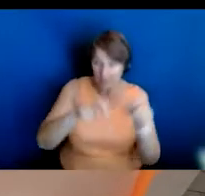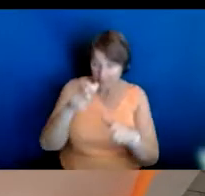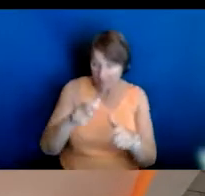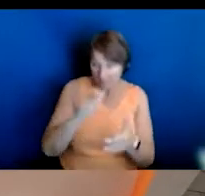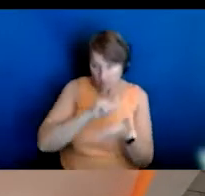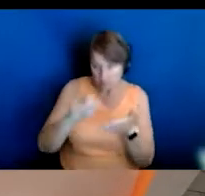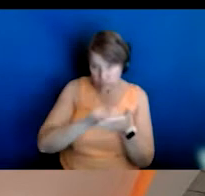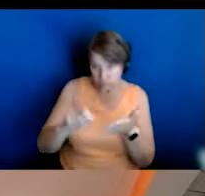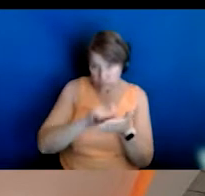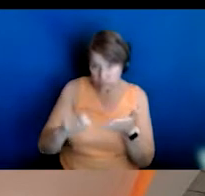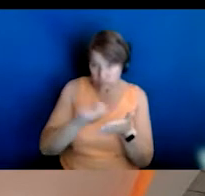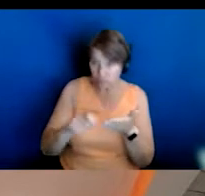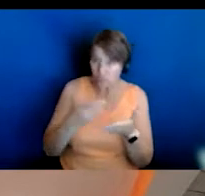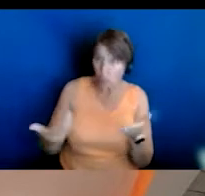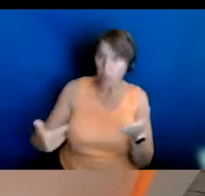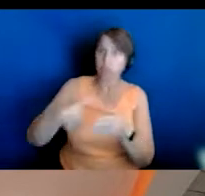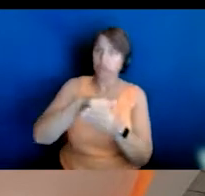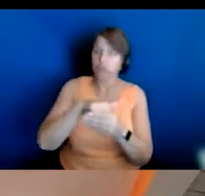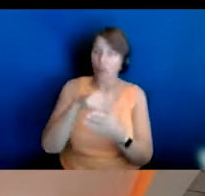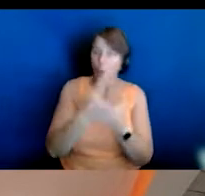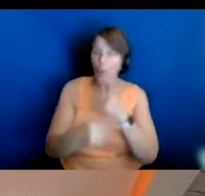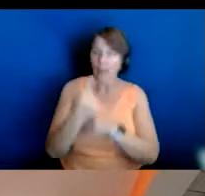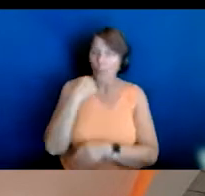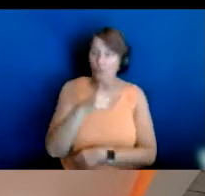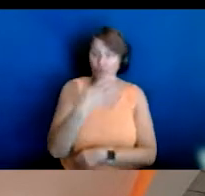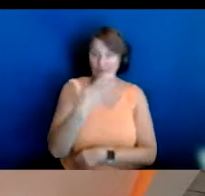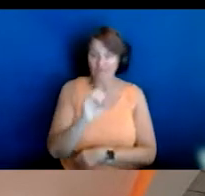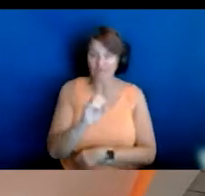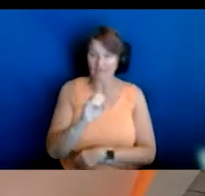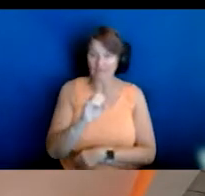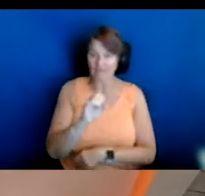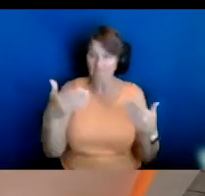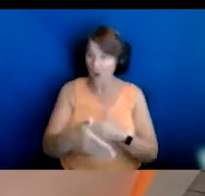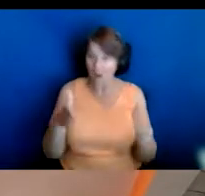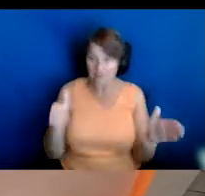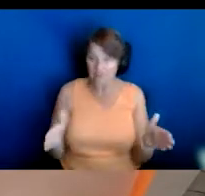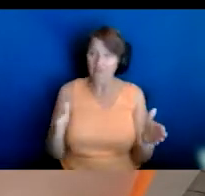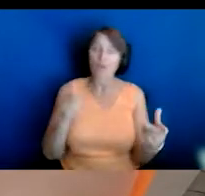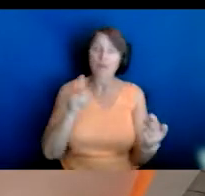farm here, we only had 150 boxes, we met with nearly 4000 people.